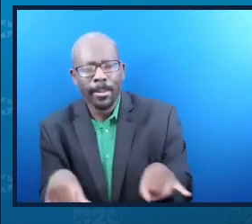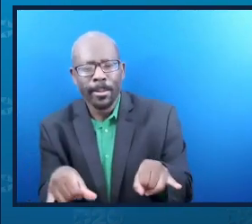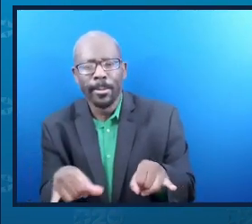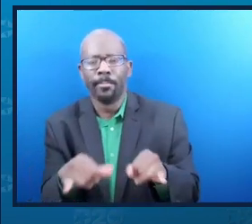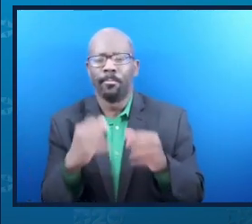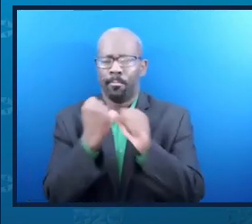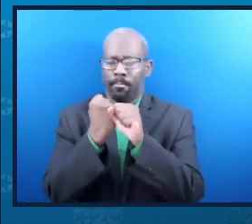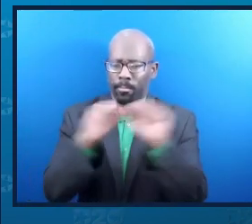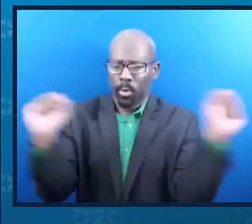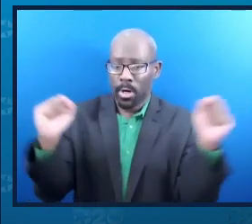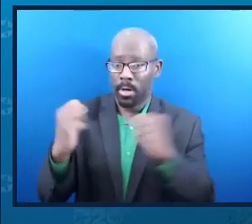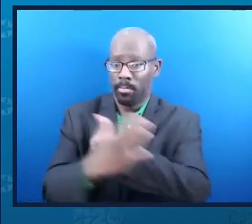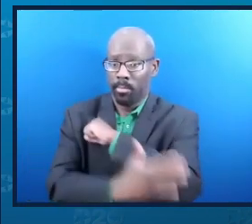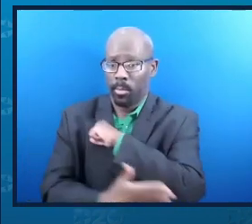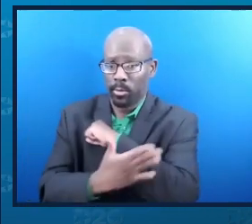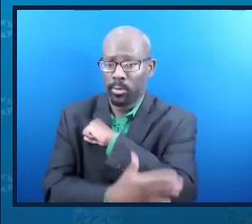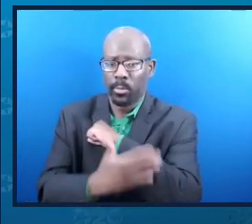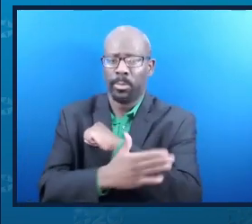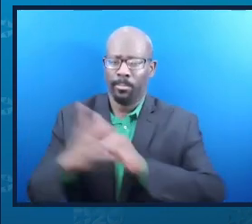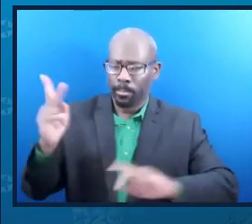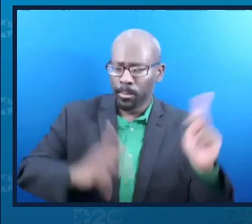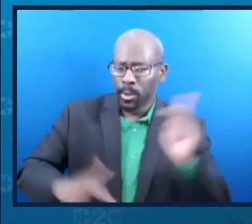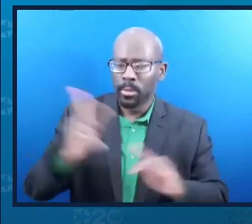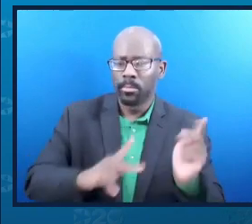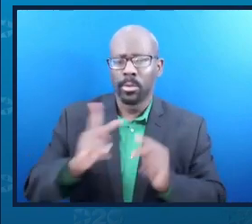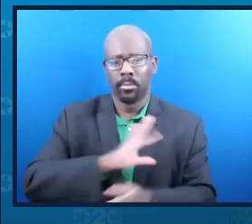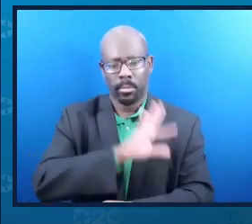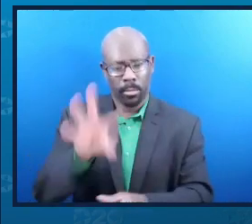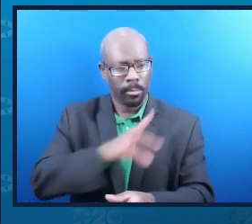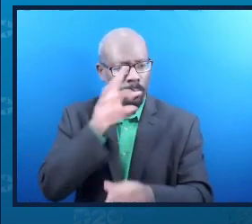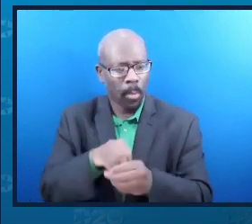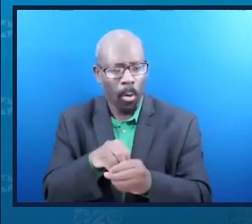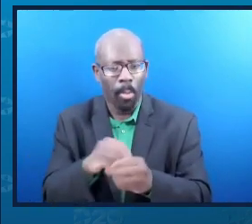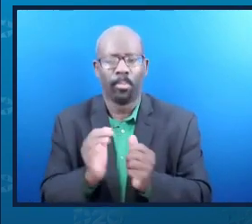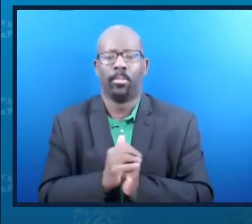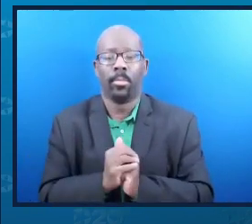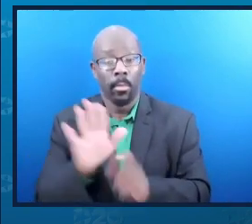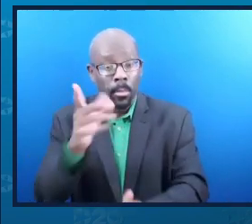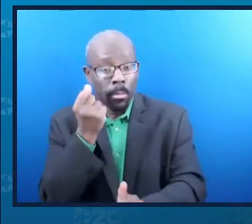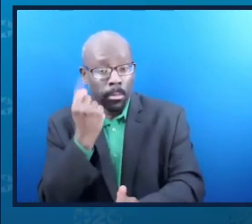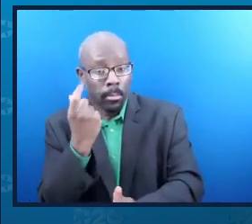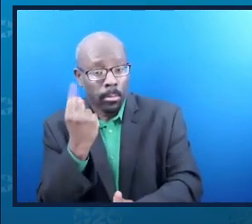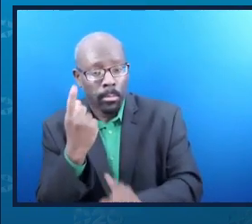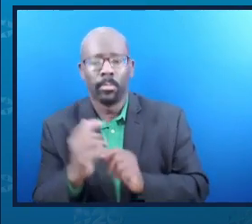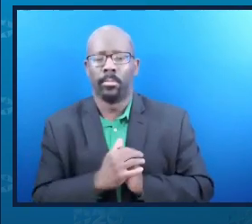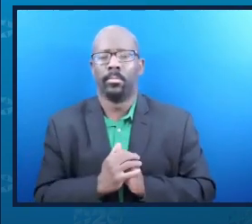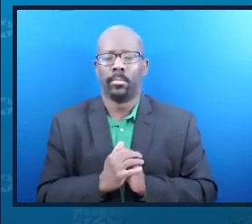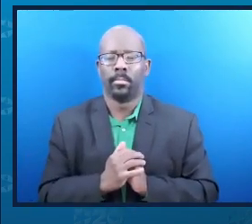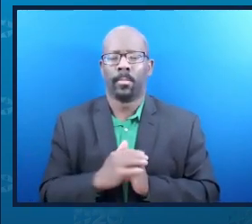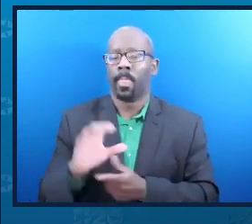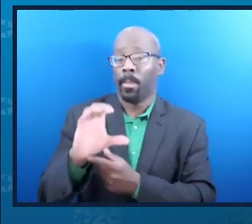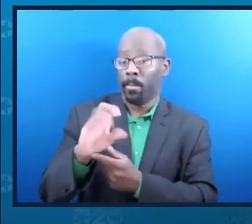OUR HIGHEST IDEALS.